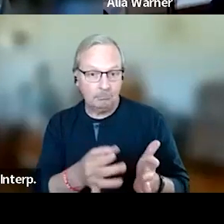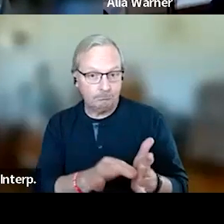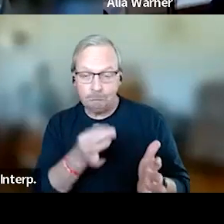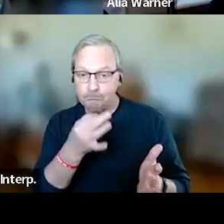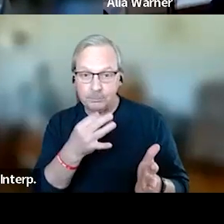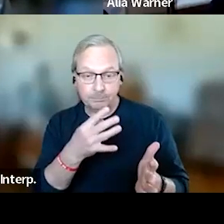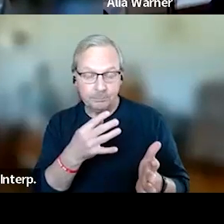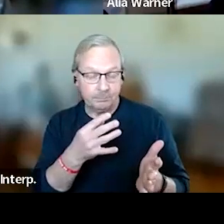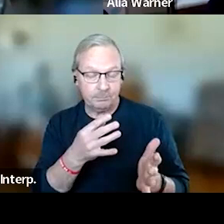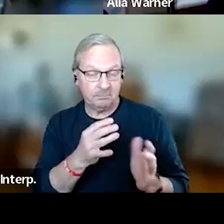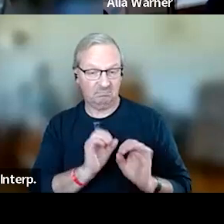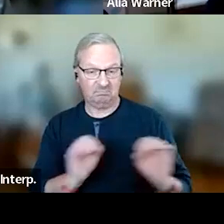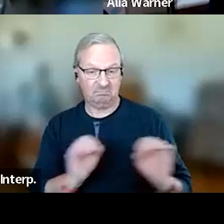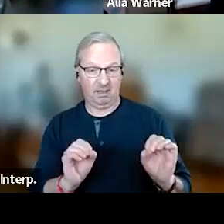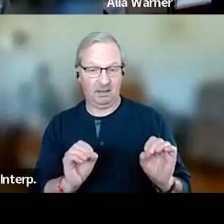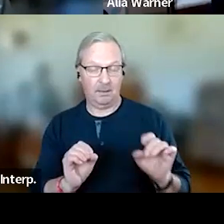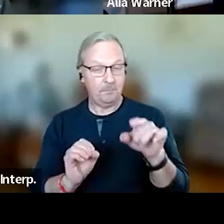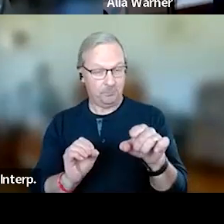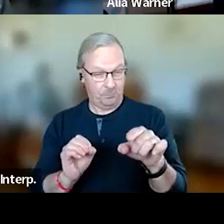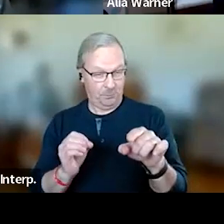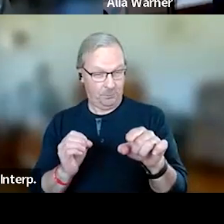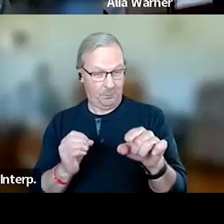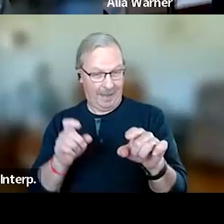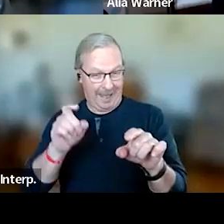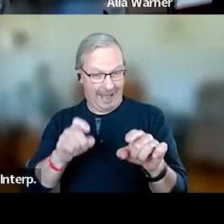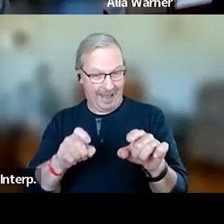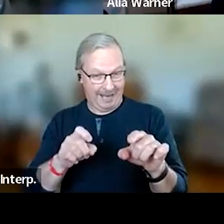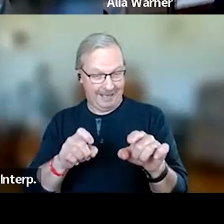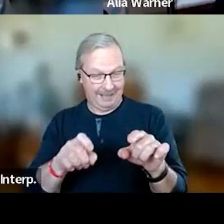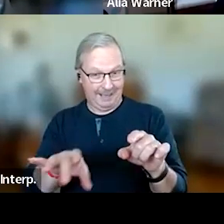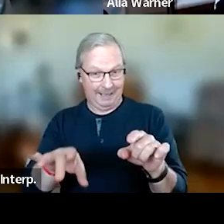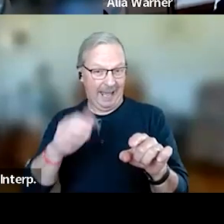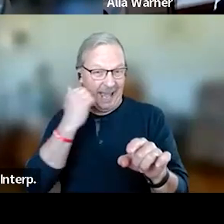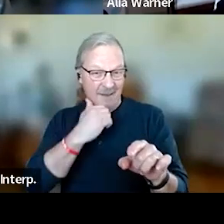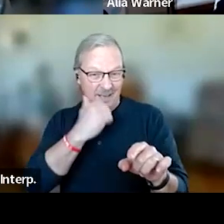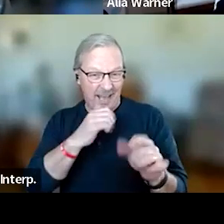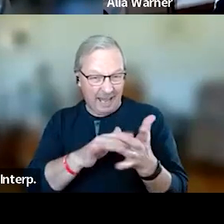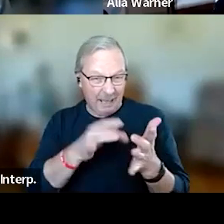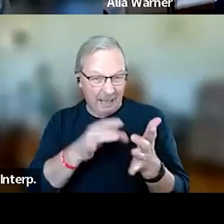If any of y'all have ever had to take a medication on a daily basis, you know how hard it is to be consistent.